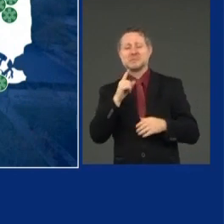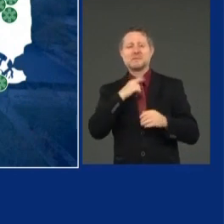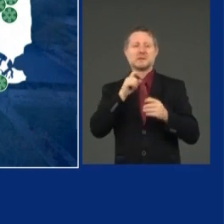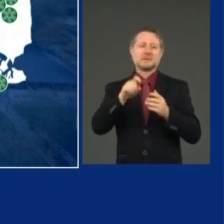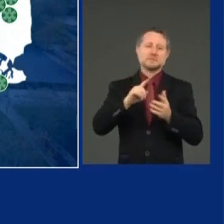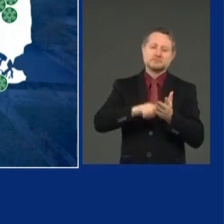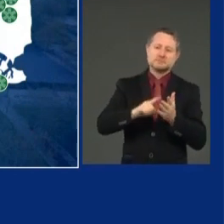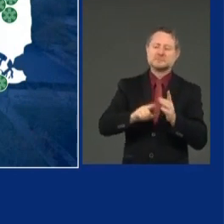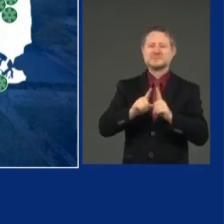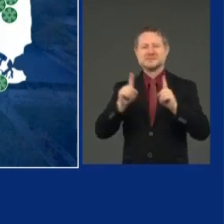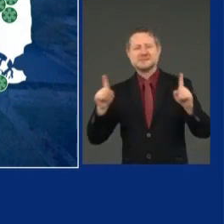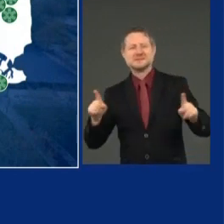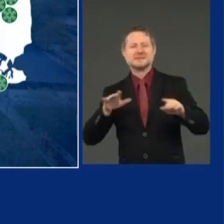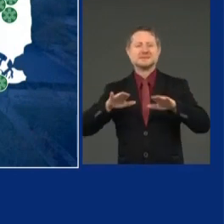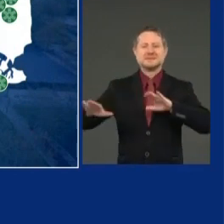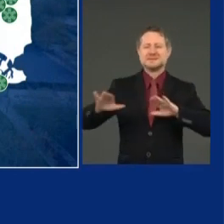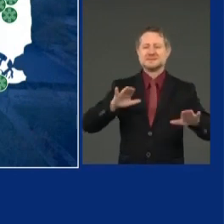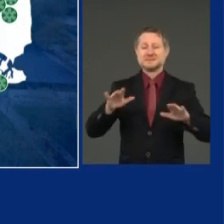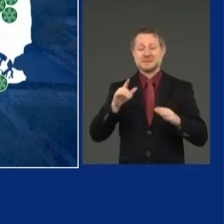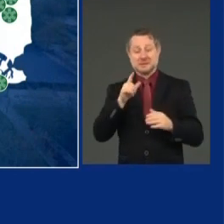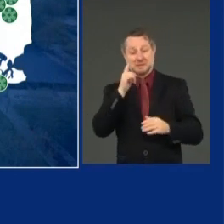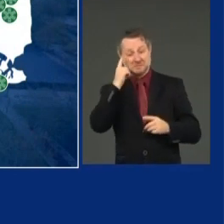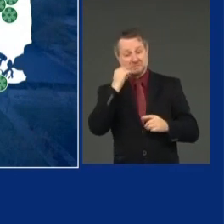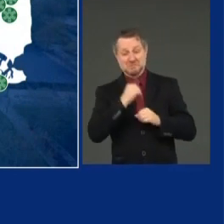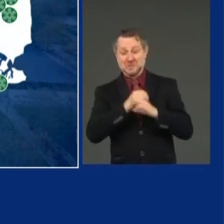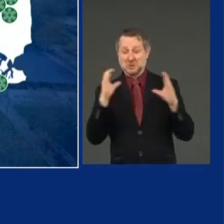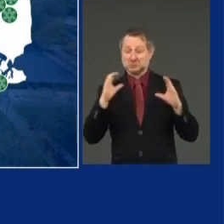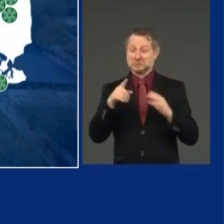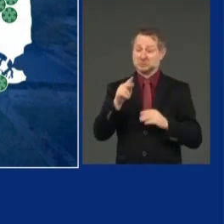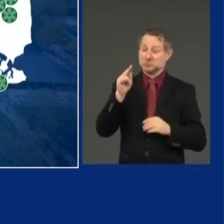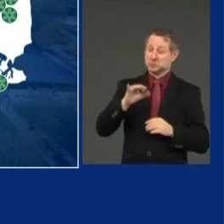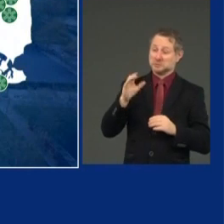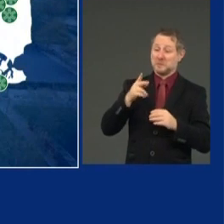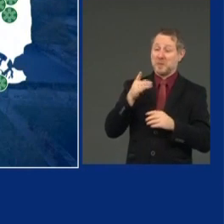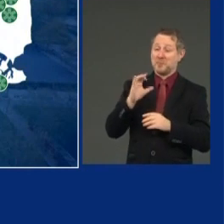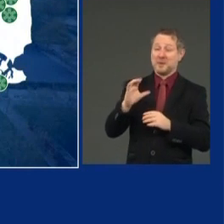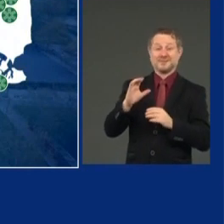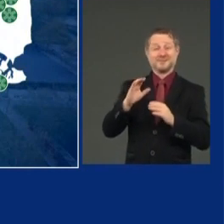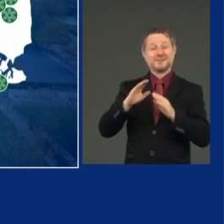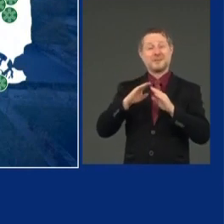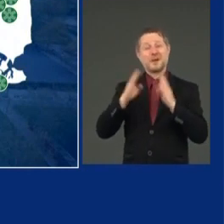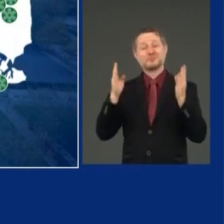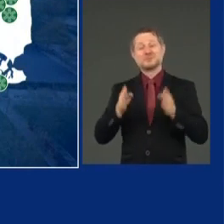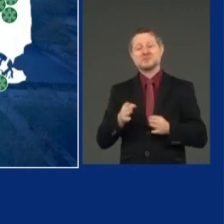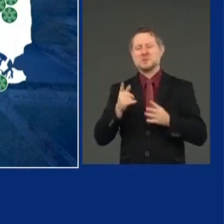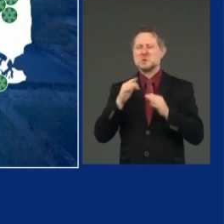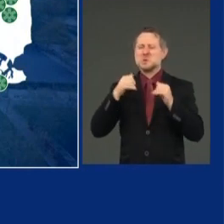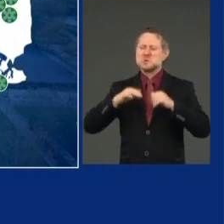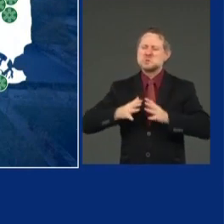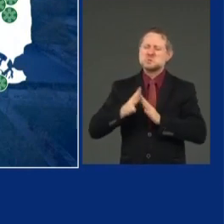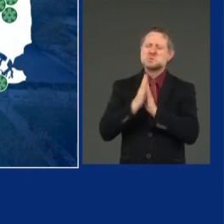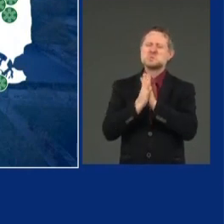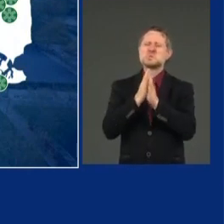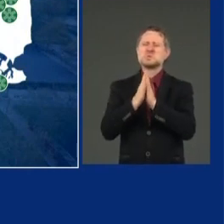HOUSING. WHEN YOU THINK ABOUT EVERYTHING WE'RE TALKING ABOUT, SOCIALLY DISTANCE, ET CETERA, AND THEN